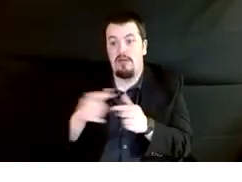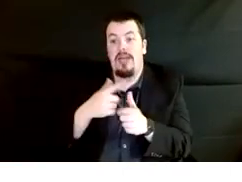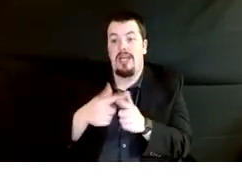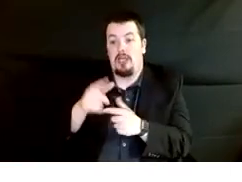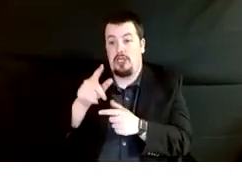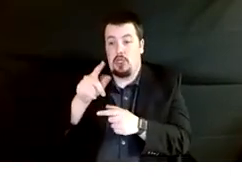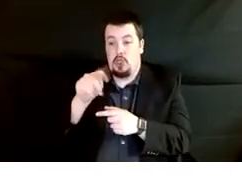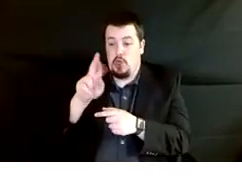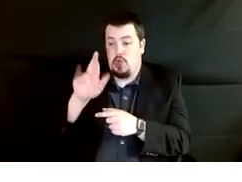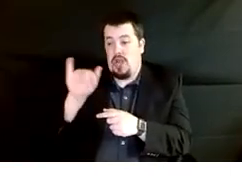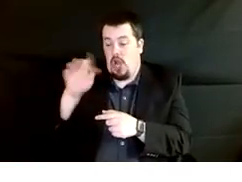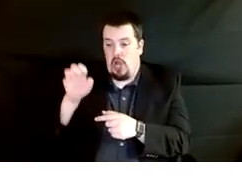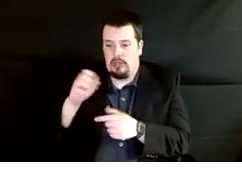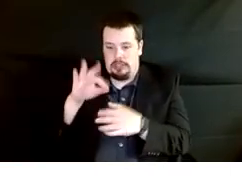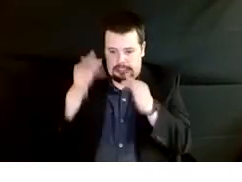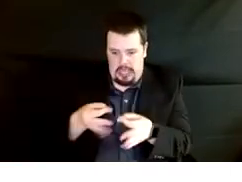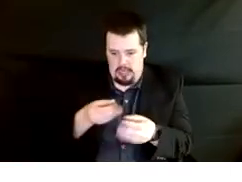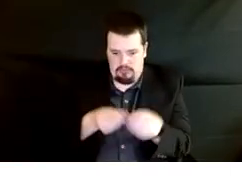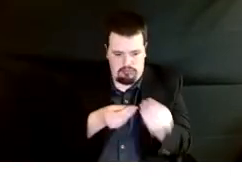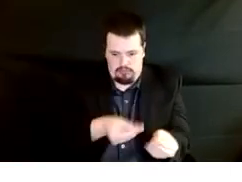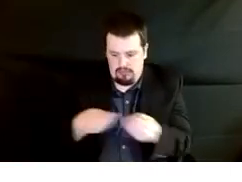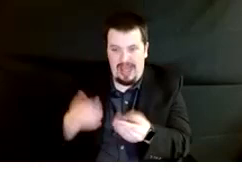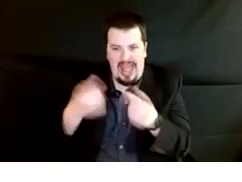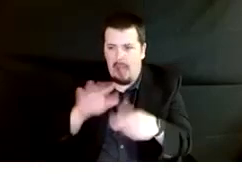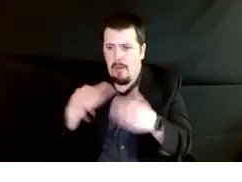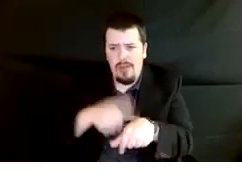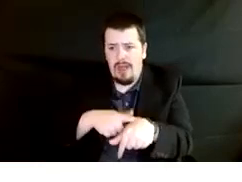is technically happening all the time whether there's an emergency or not because there is